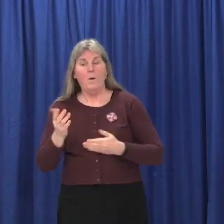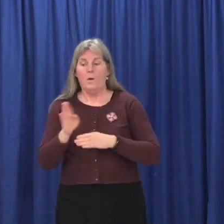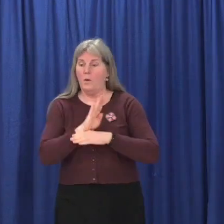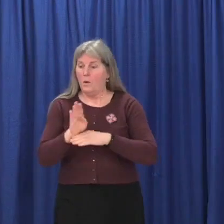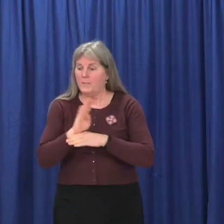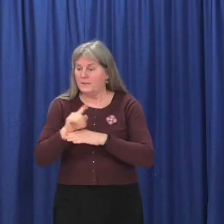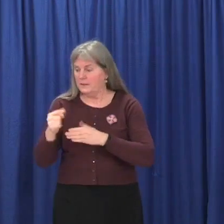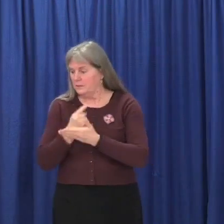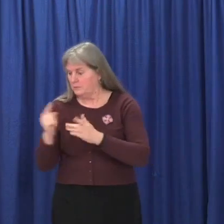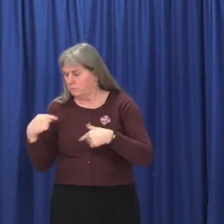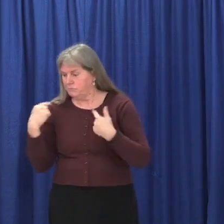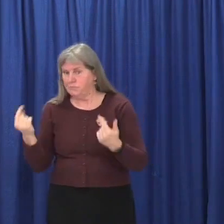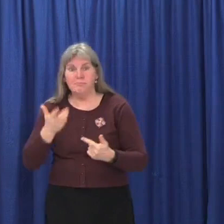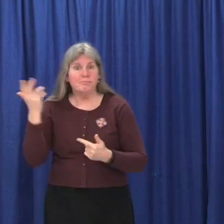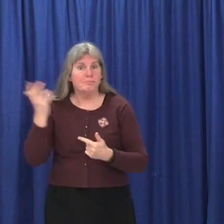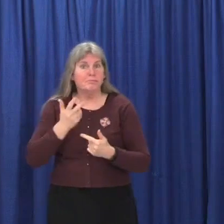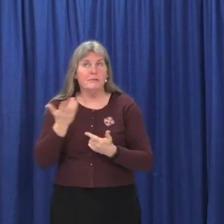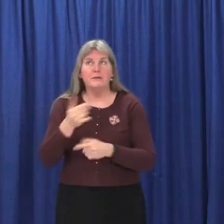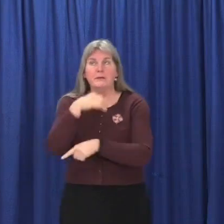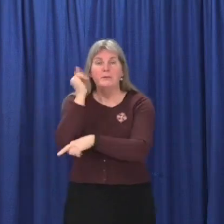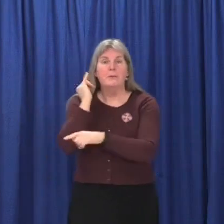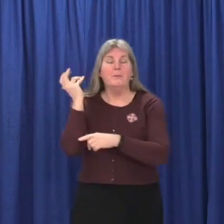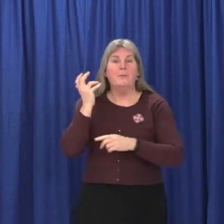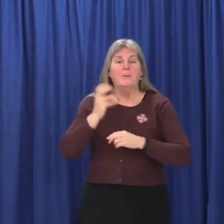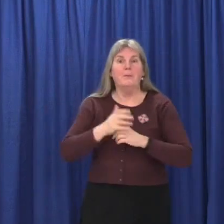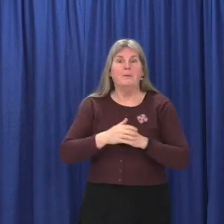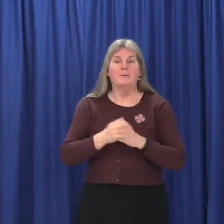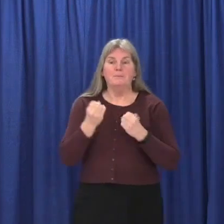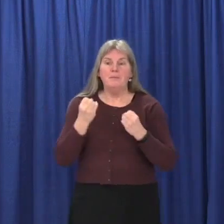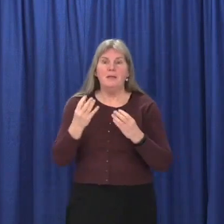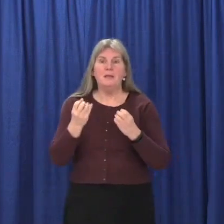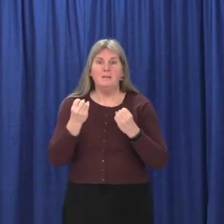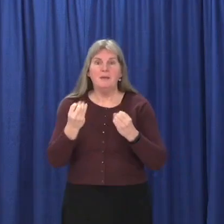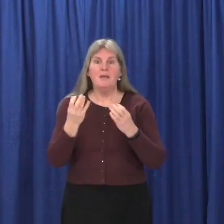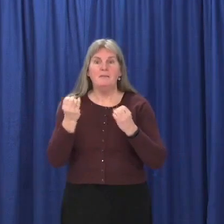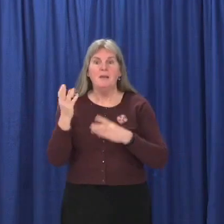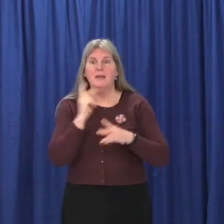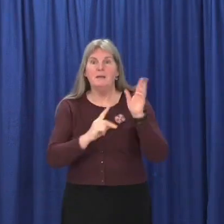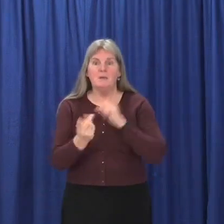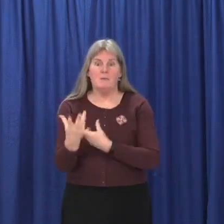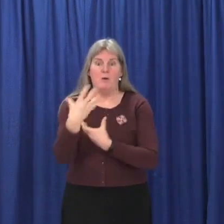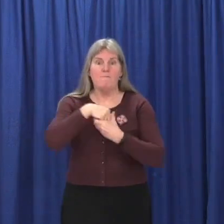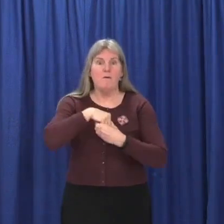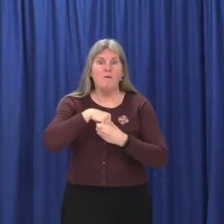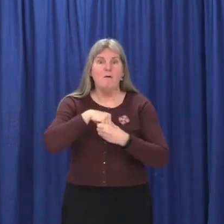this has been in the territory. Hundreds of people participated in phase one of the mental